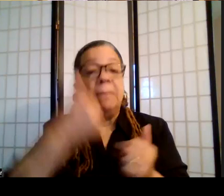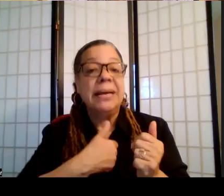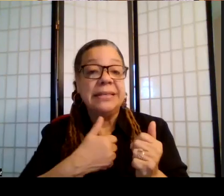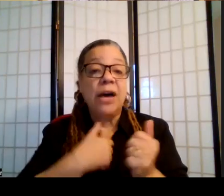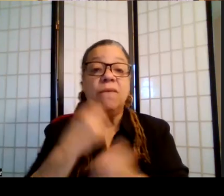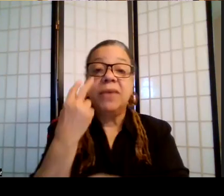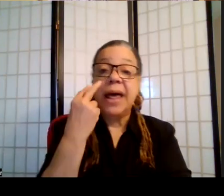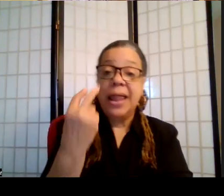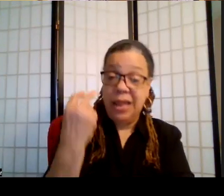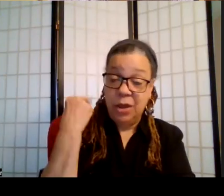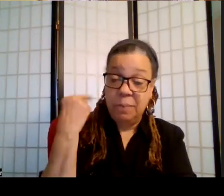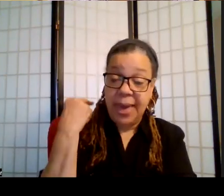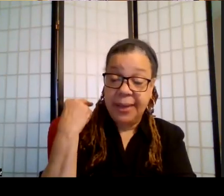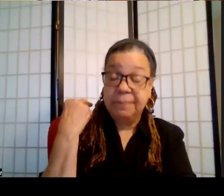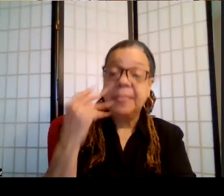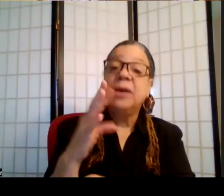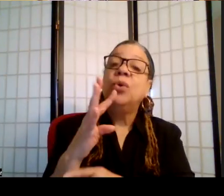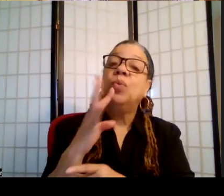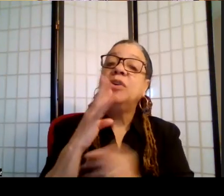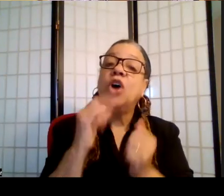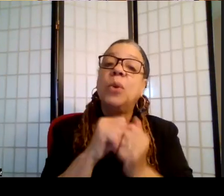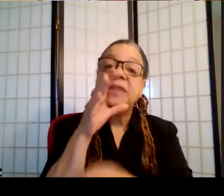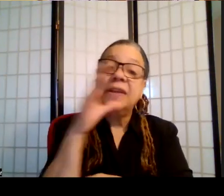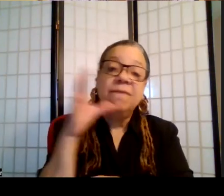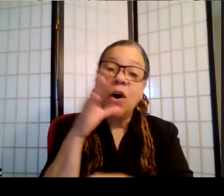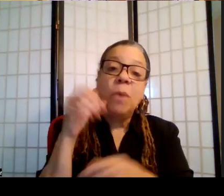So,we were talking to these farmers in Bangladesh, and they said that,